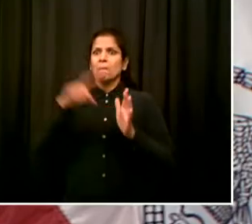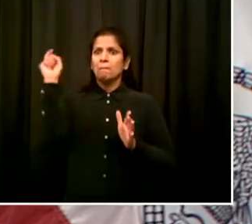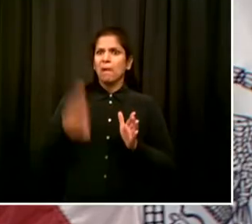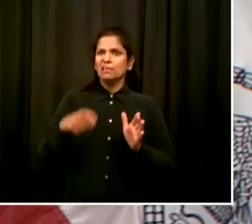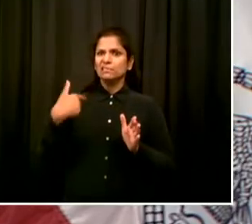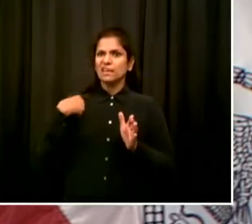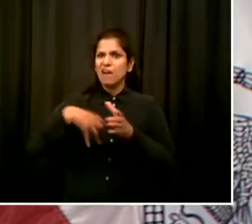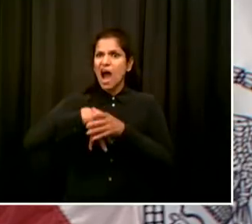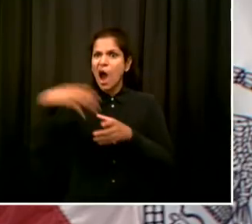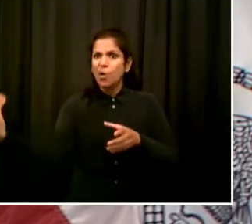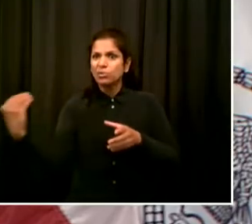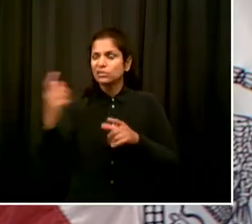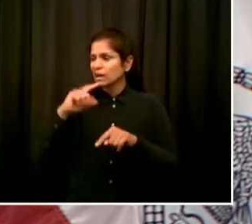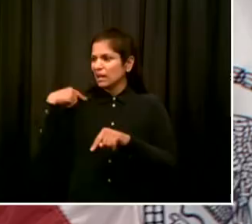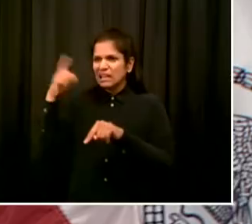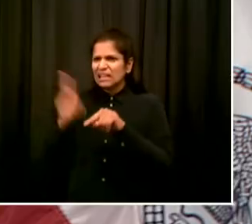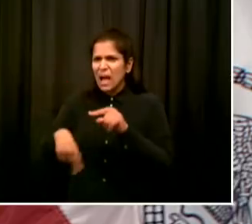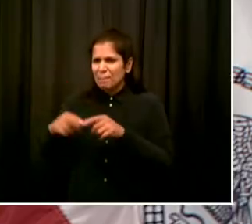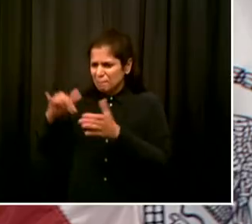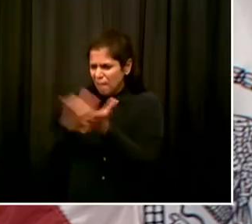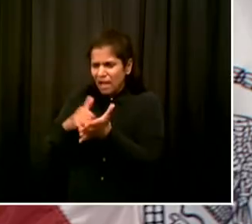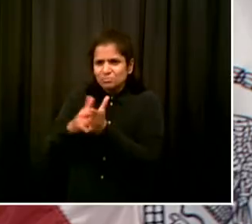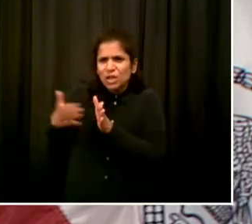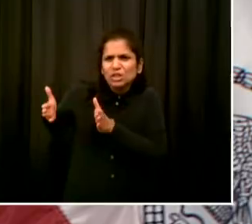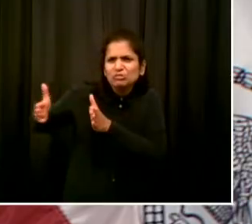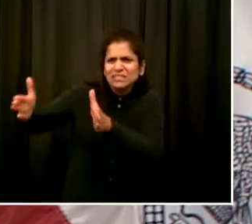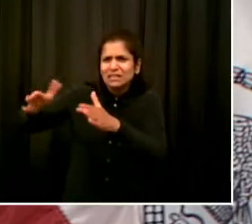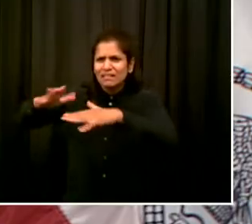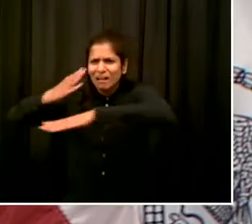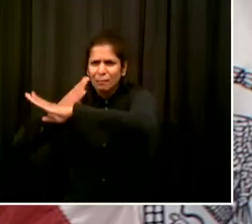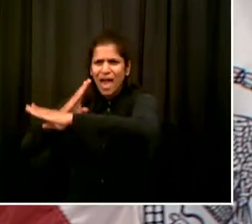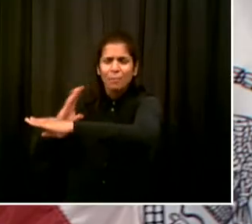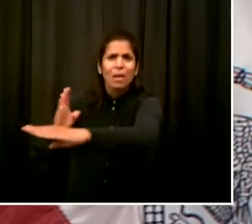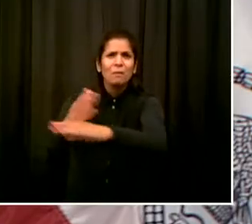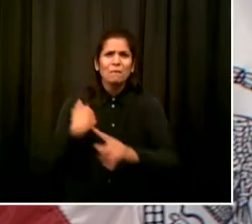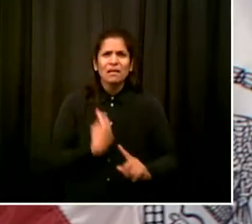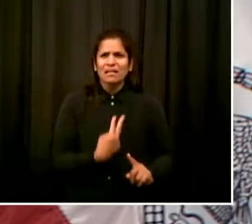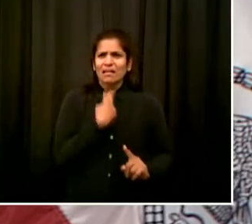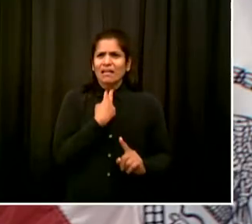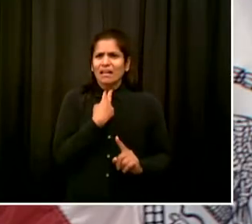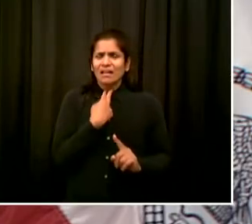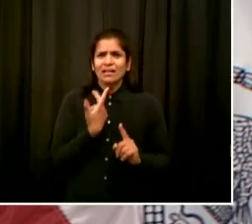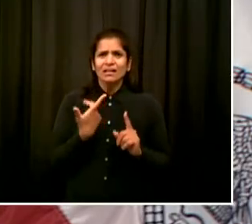SAW SIDEWALKS AND THE SRETES T ARE CROWDED. HAS ANY THOUGHT EEBN IVGETON